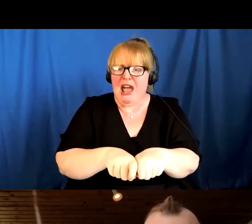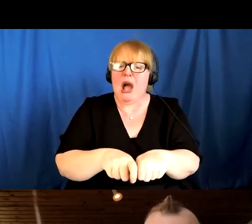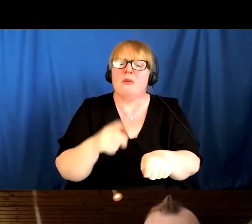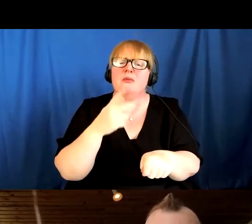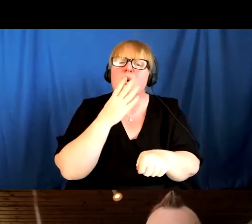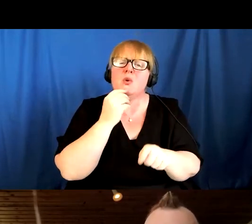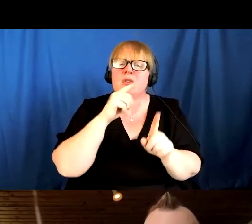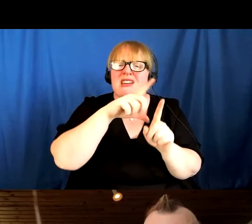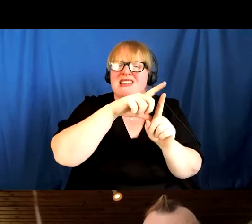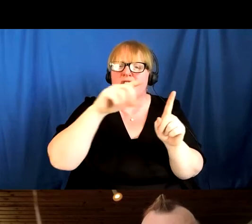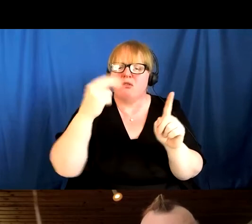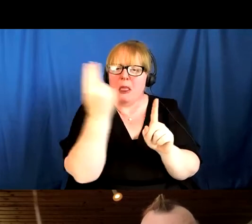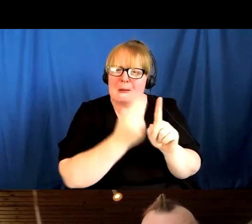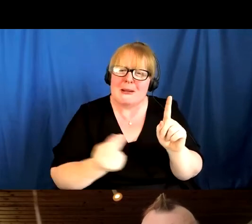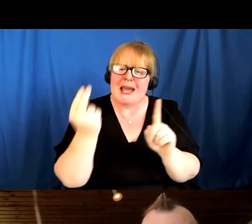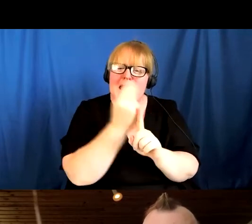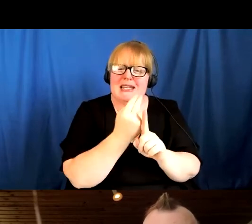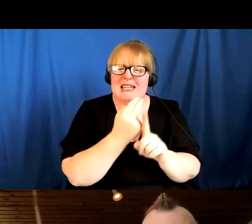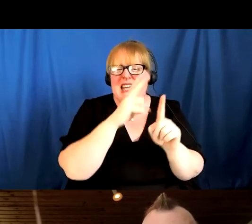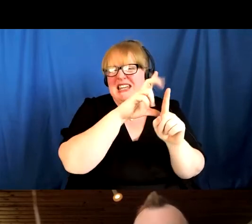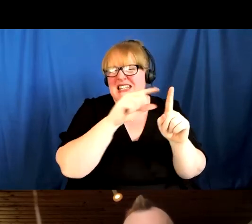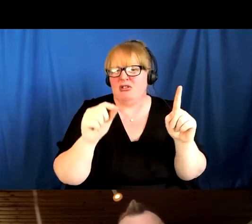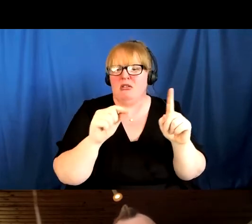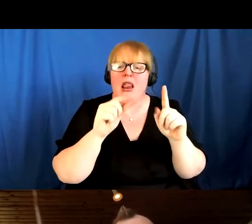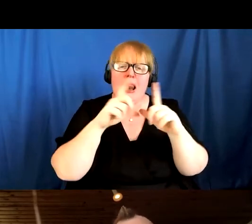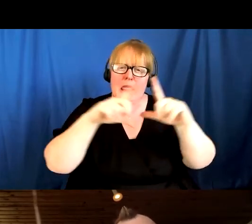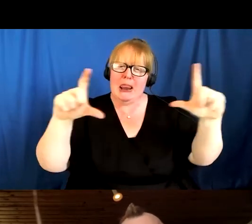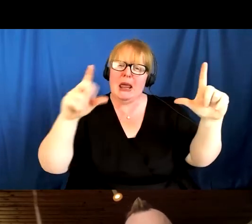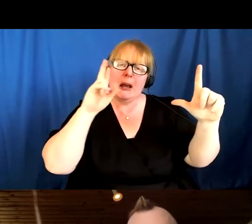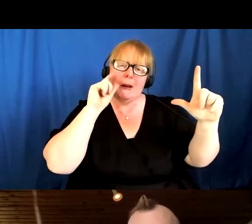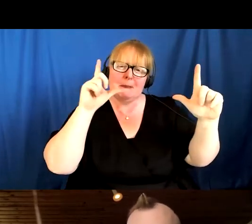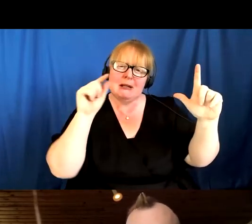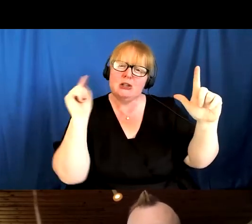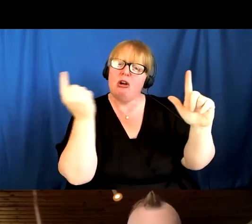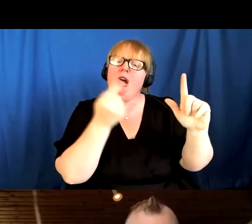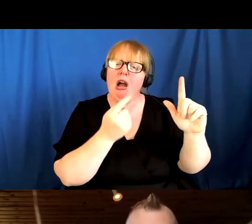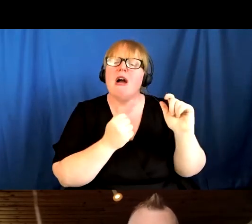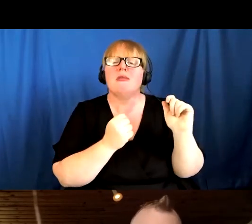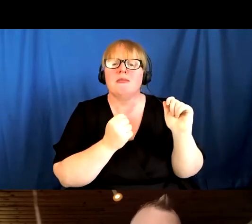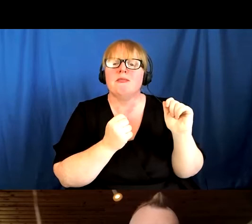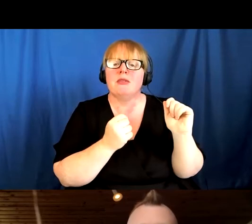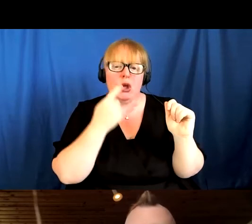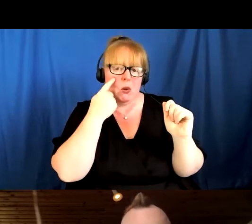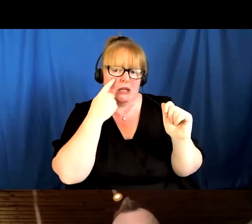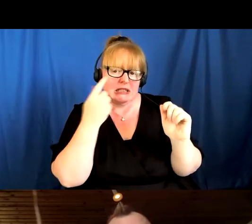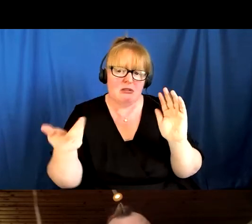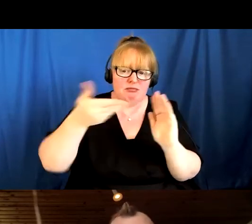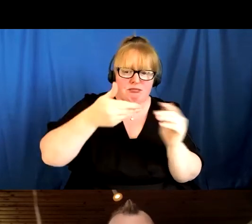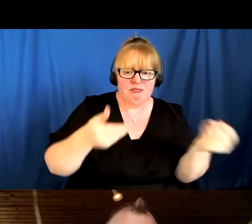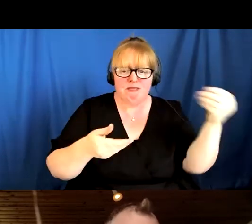a kind of score with which we would play in digitally remotely because this project was done